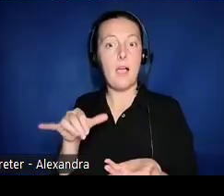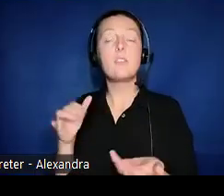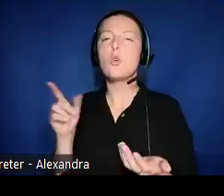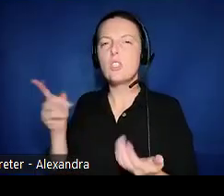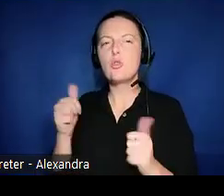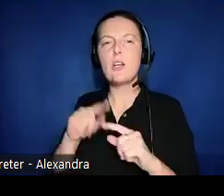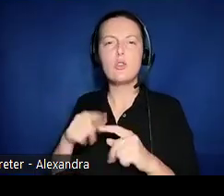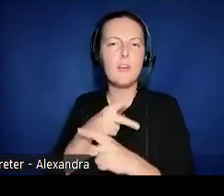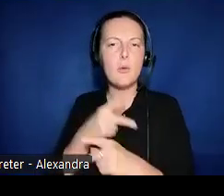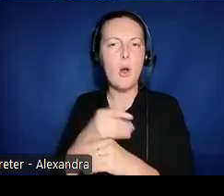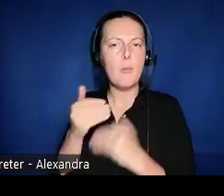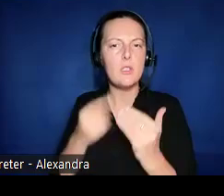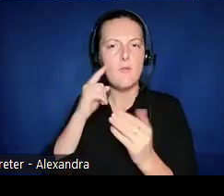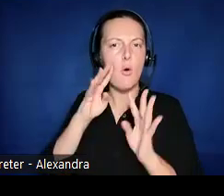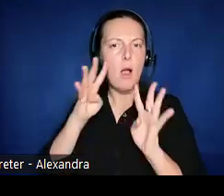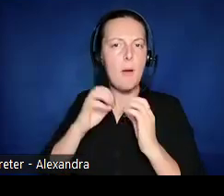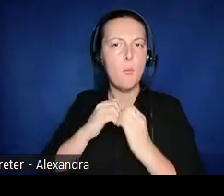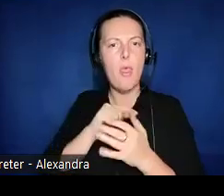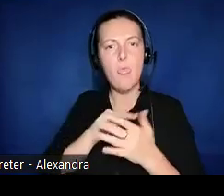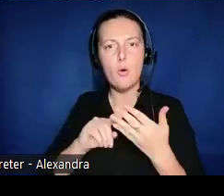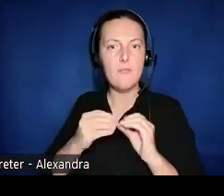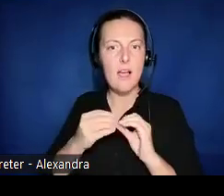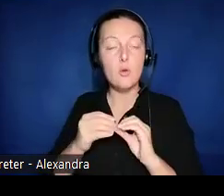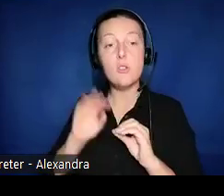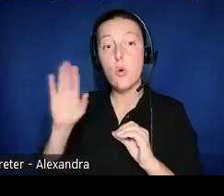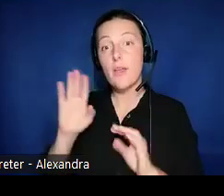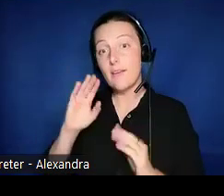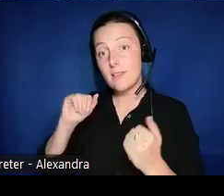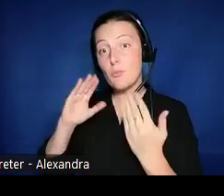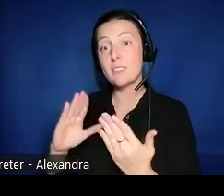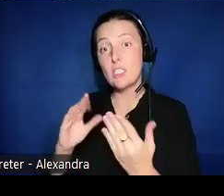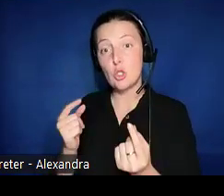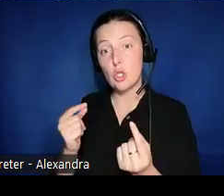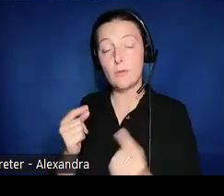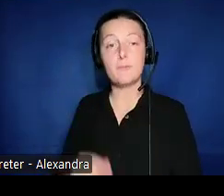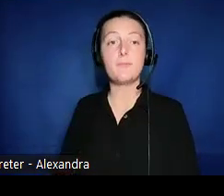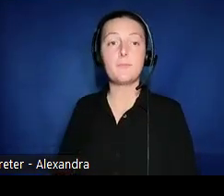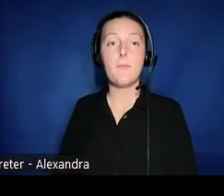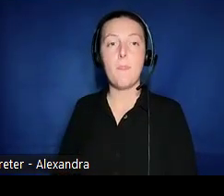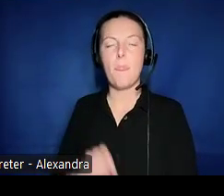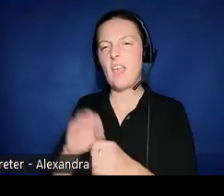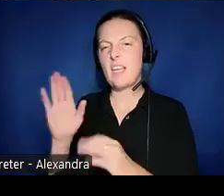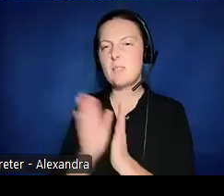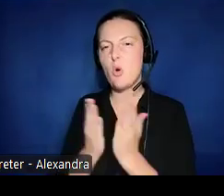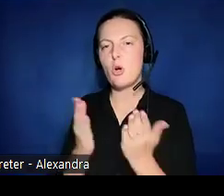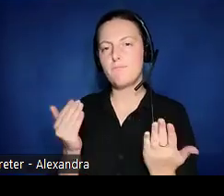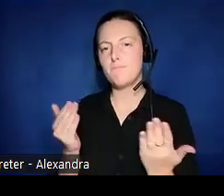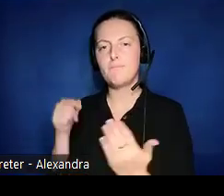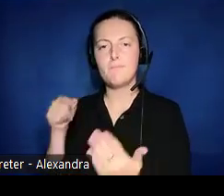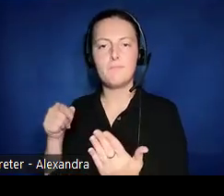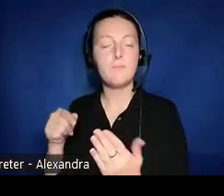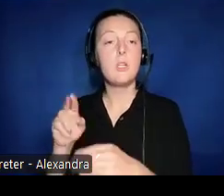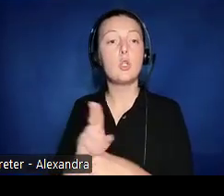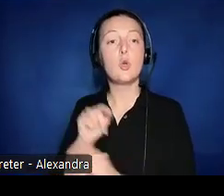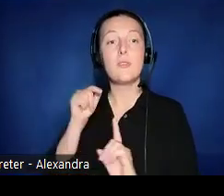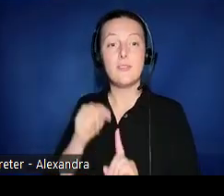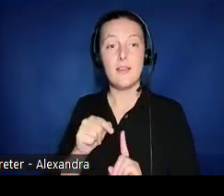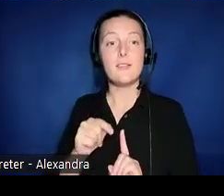the procedure that he uses we roll forward in his book is to use this uh combination compass slash